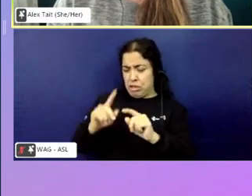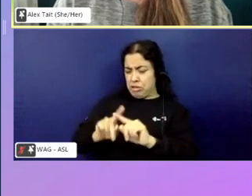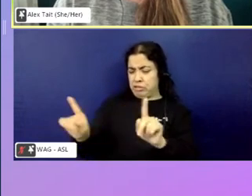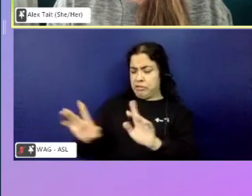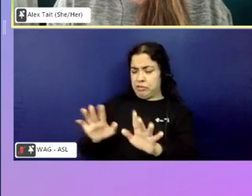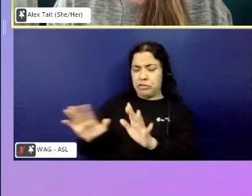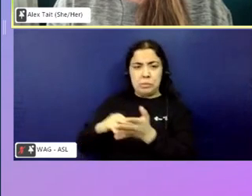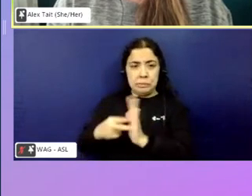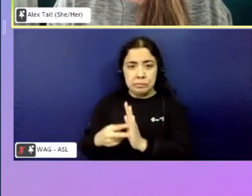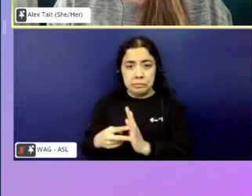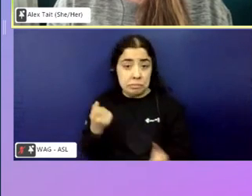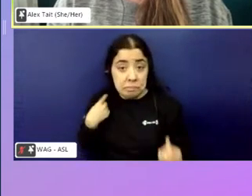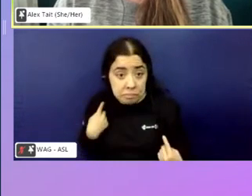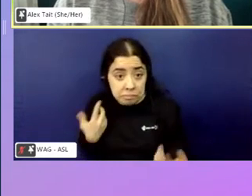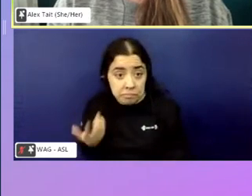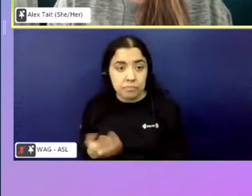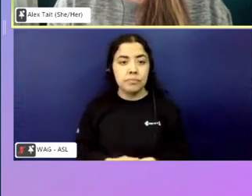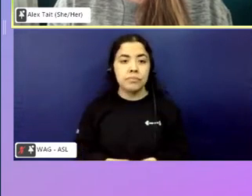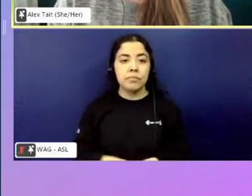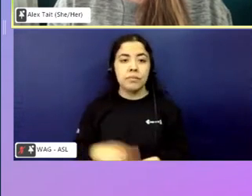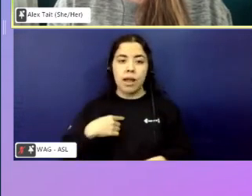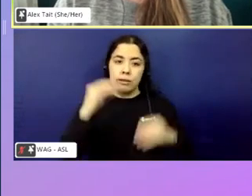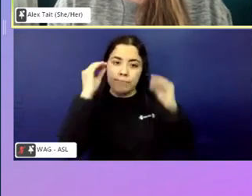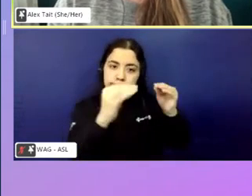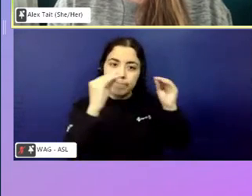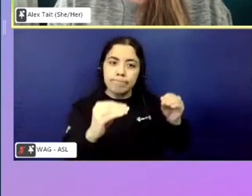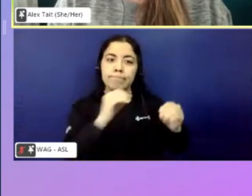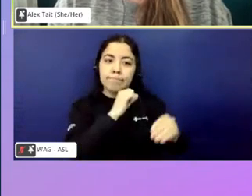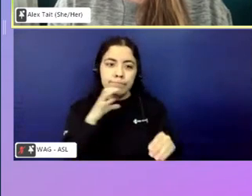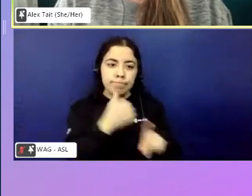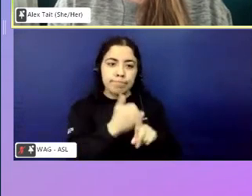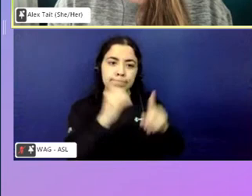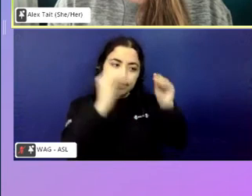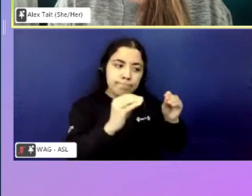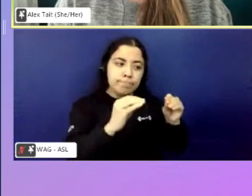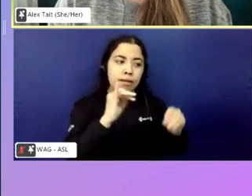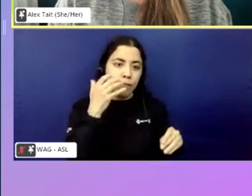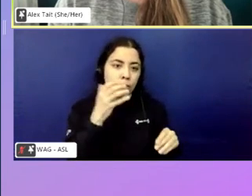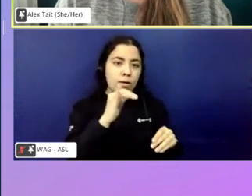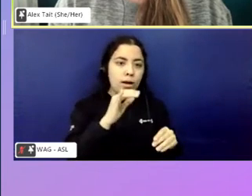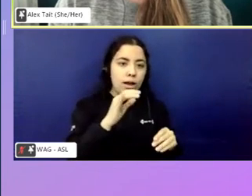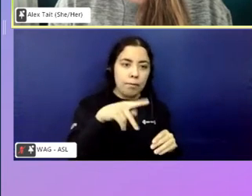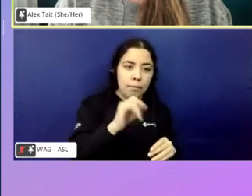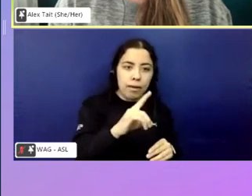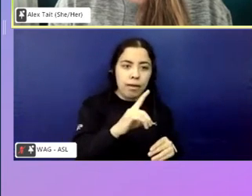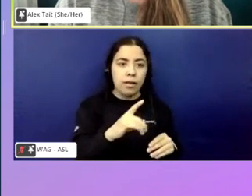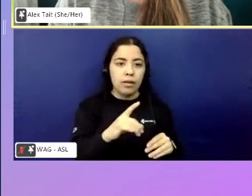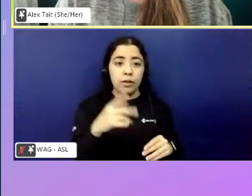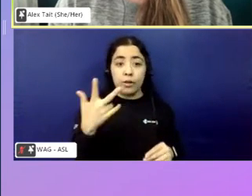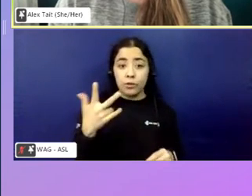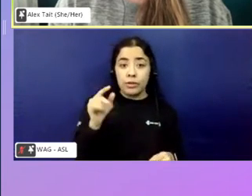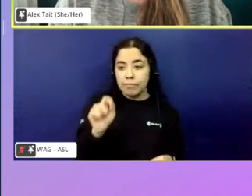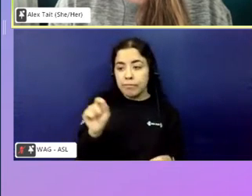difficult to tell the difference between them, let alone what they mean. I coach other seniors on iphones and